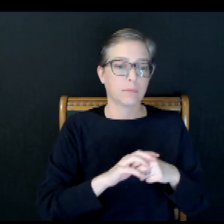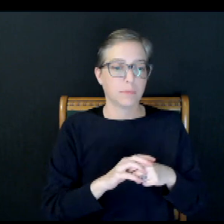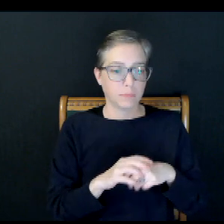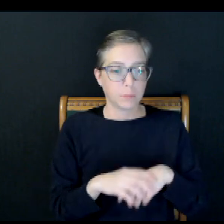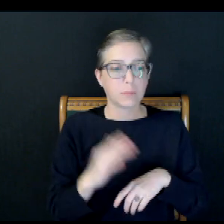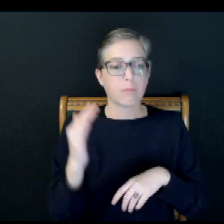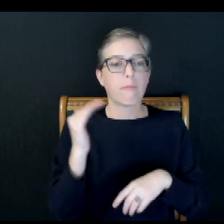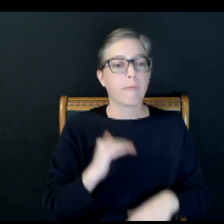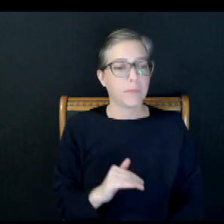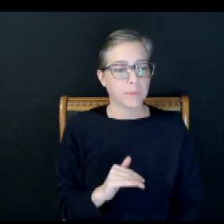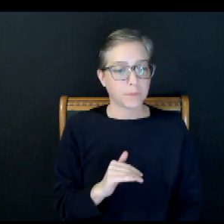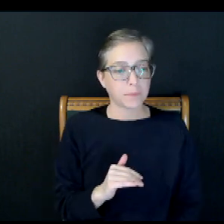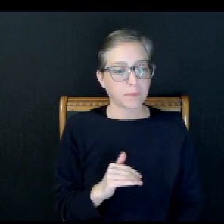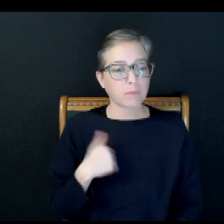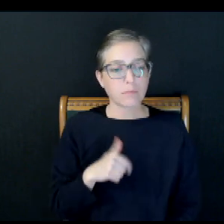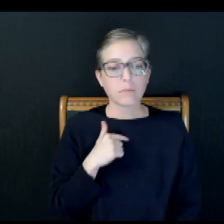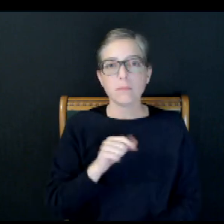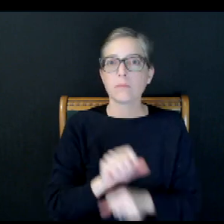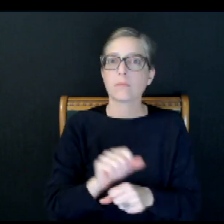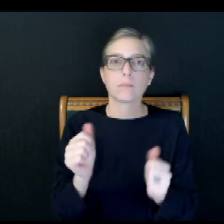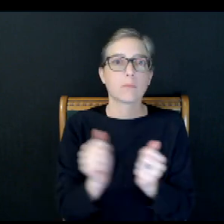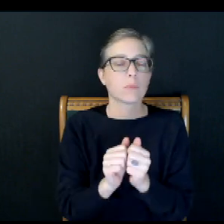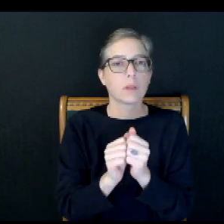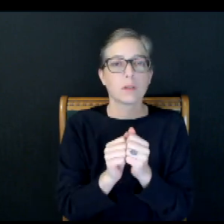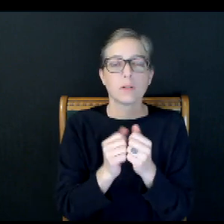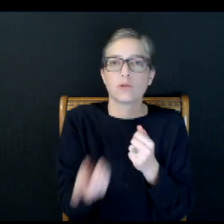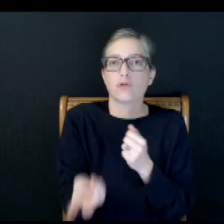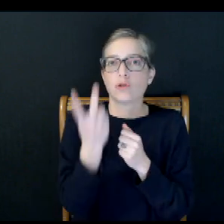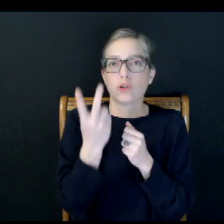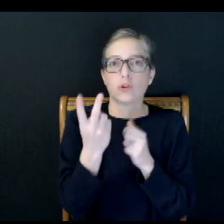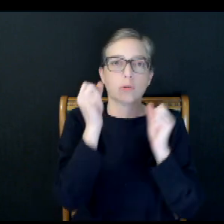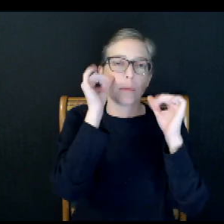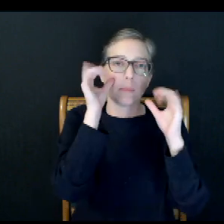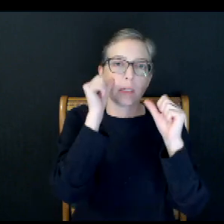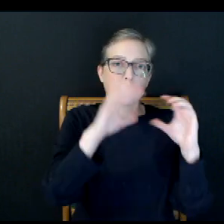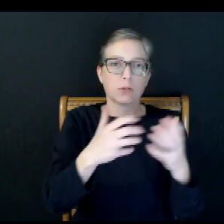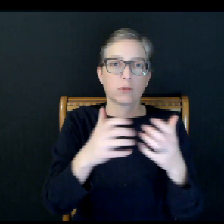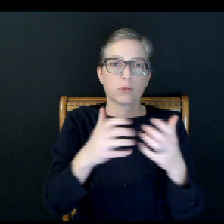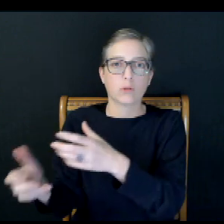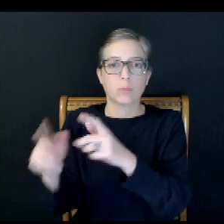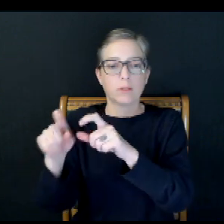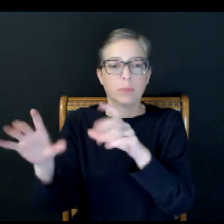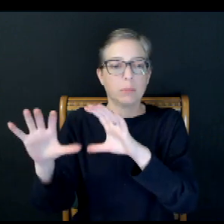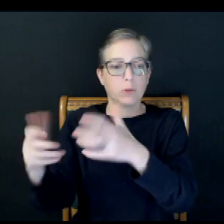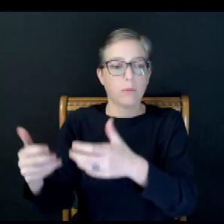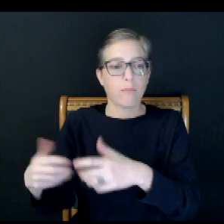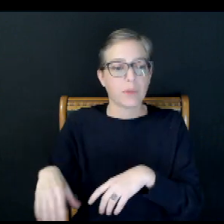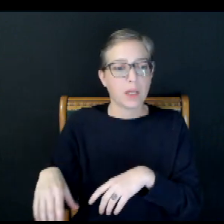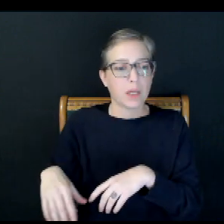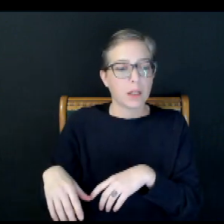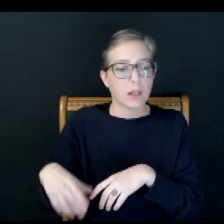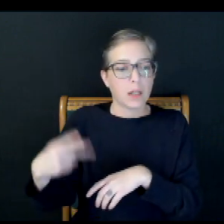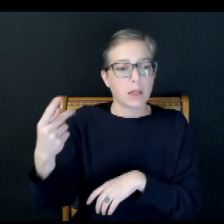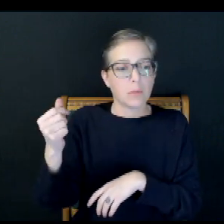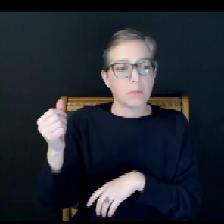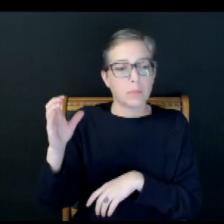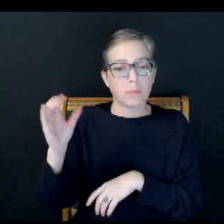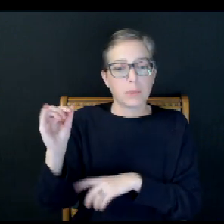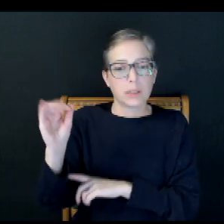with an amazing two groups of people, the civic consulting, collaborative, and Cray results. If you are in Colorado,